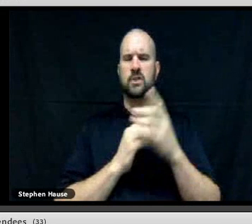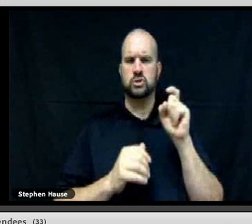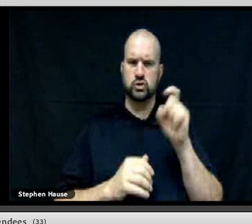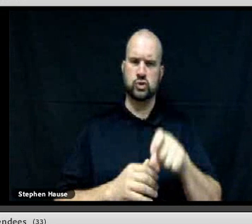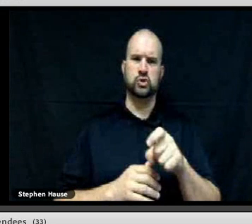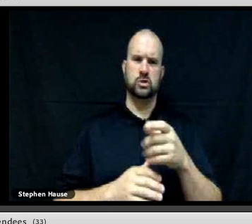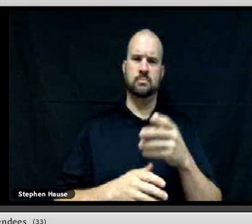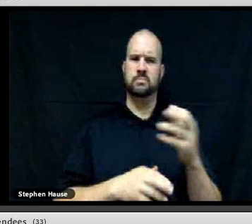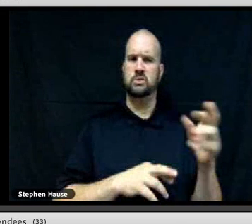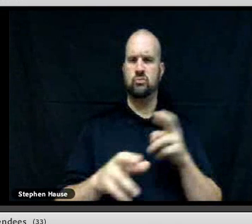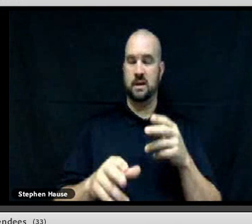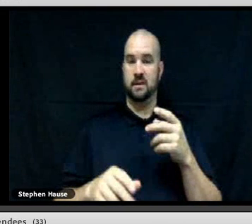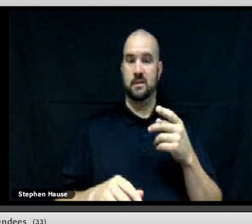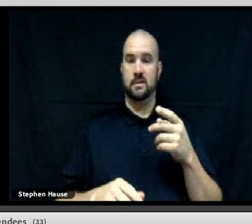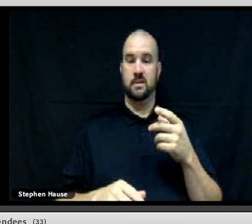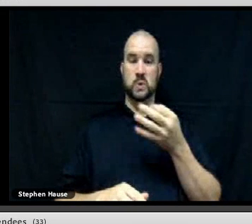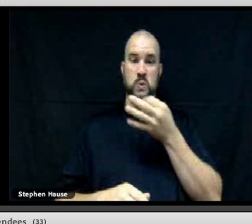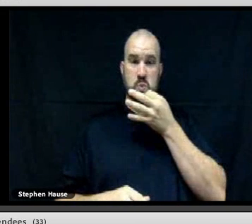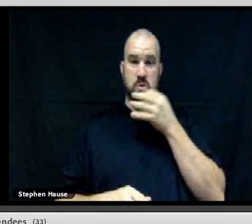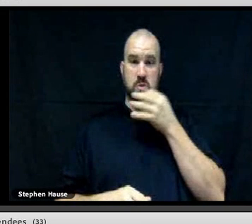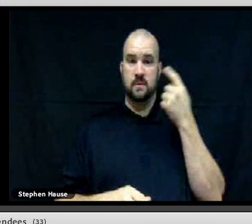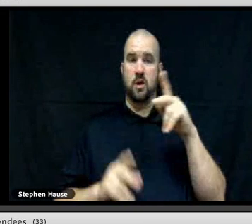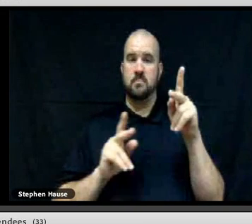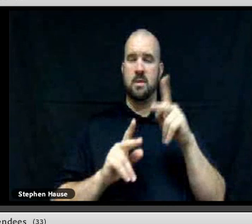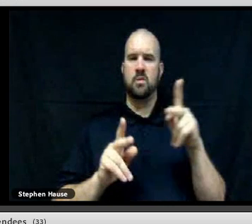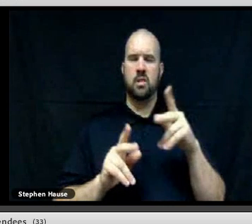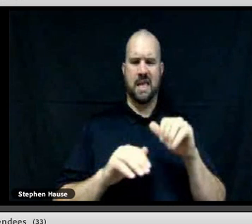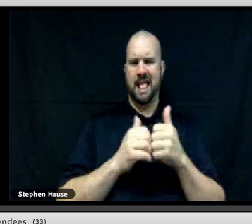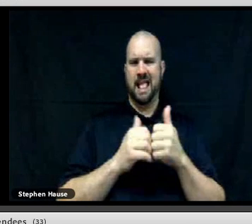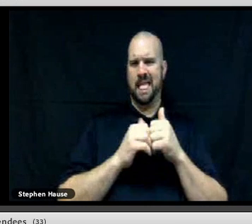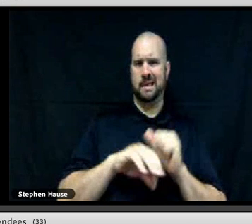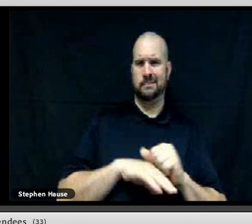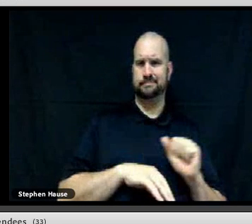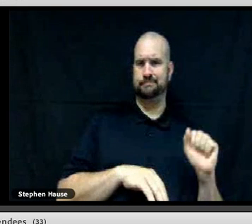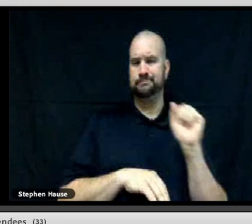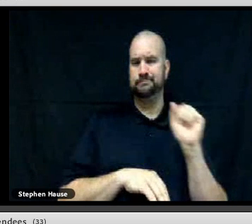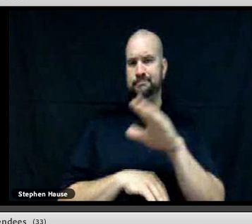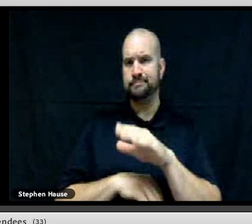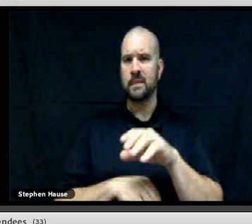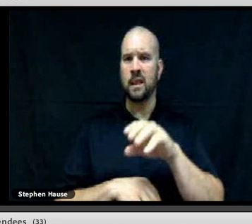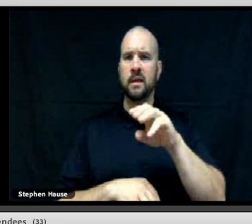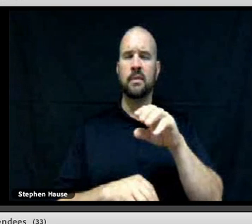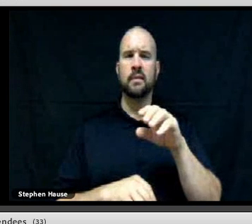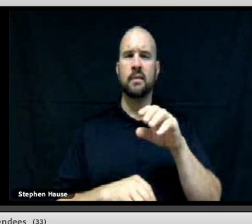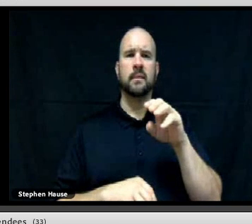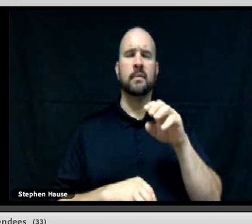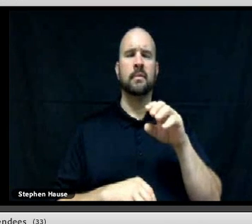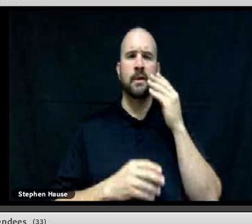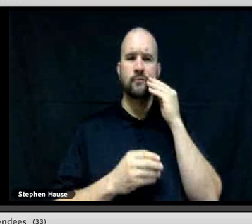what format their metadata needs to be in and how to make their meta-- how to enrich the metadata